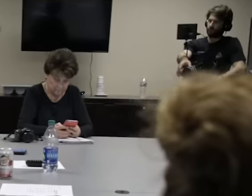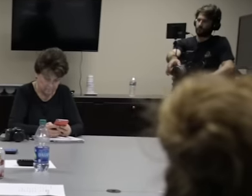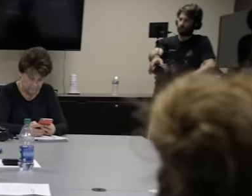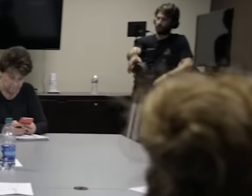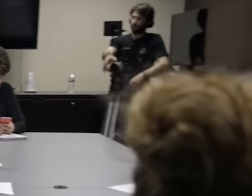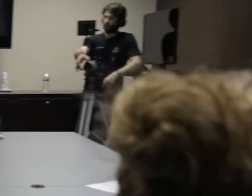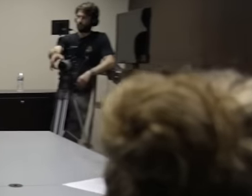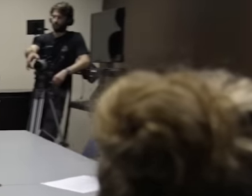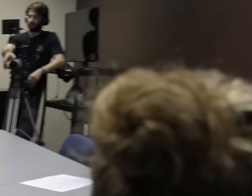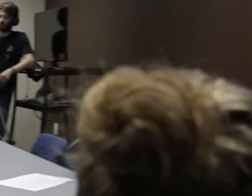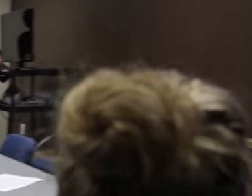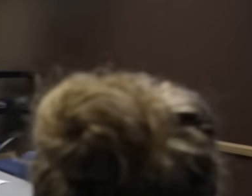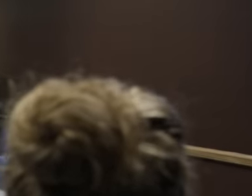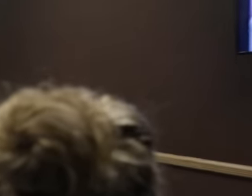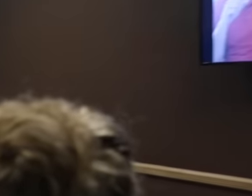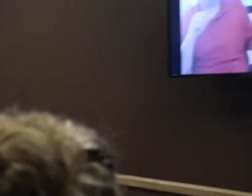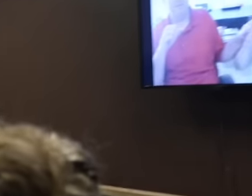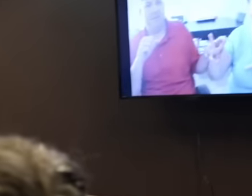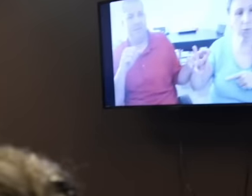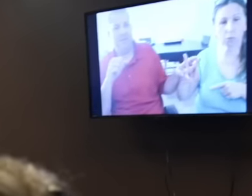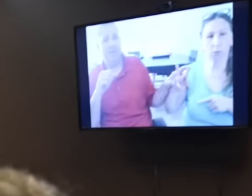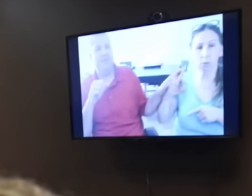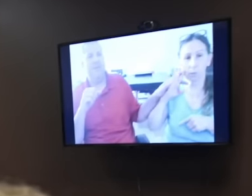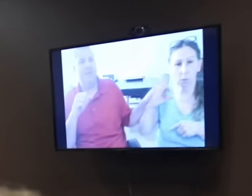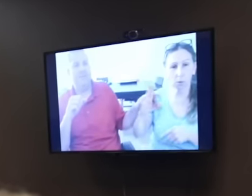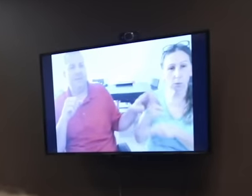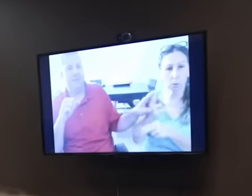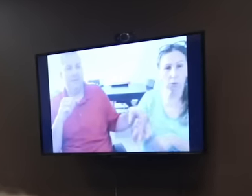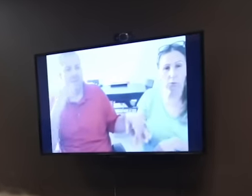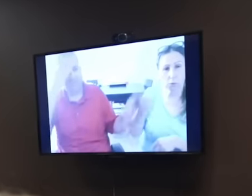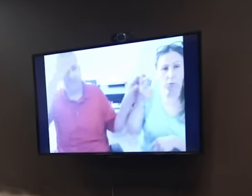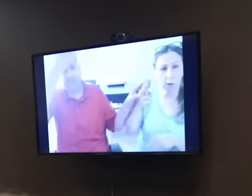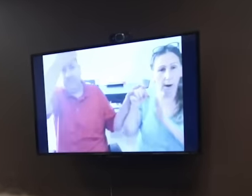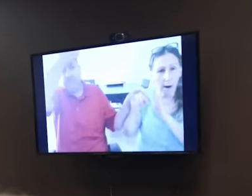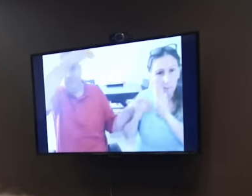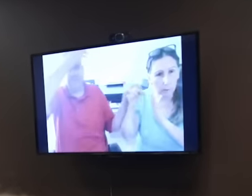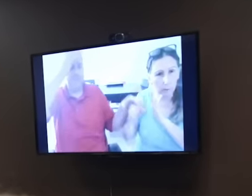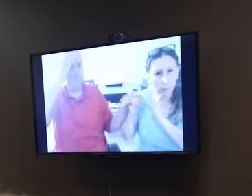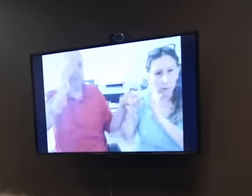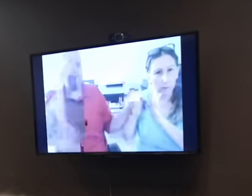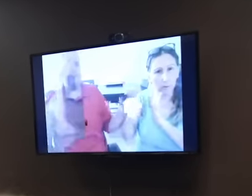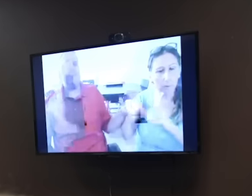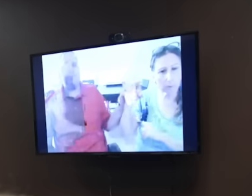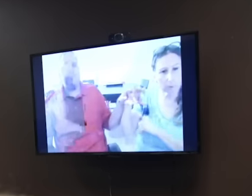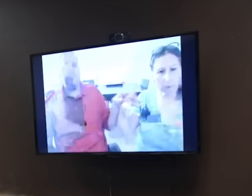We'd be using two cameras to capture the scenes in a more nuanced and efficient way.